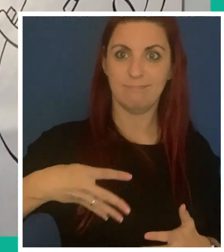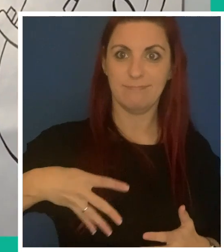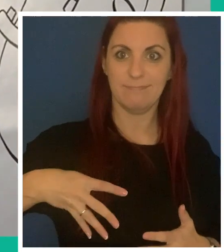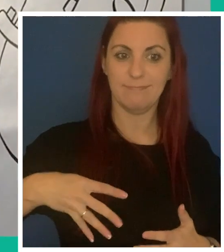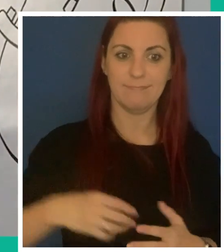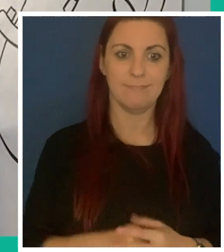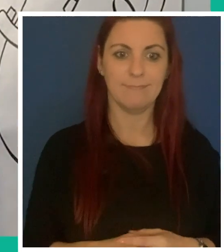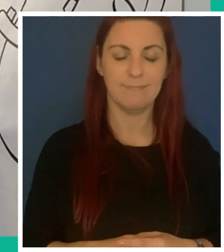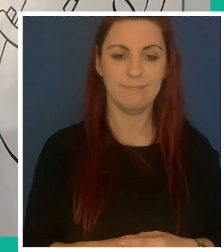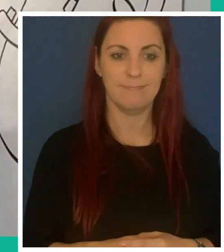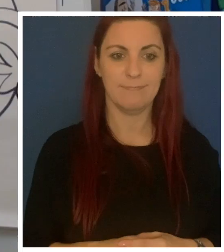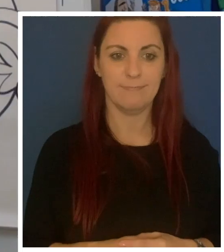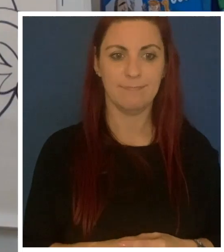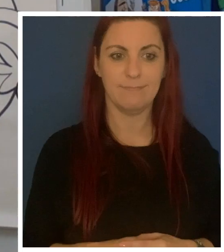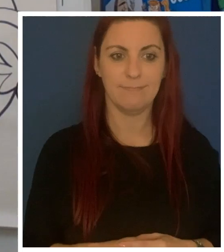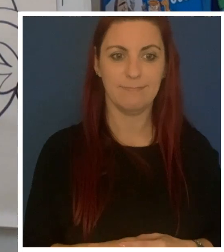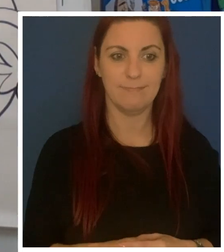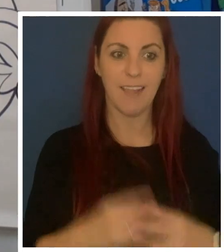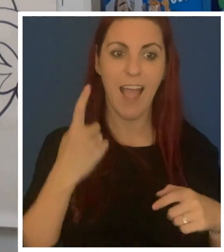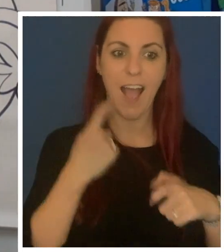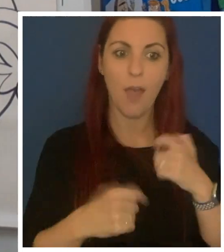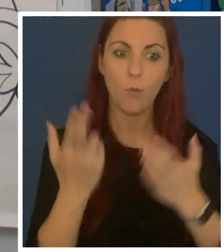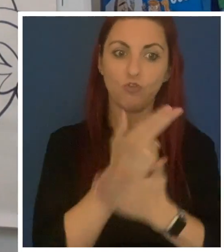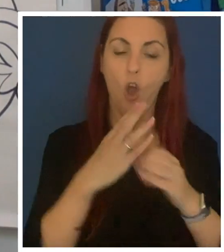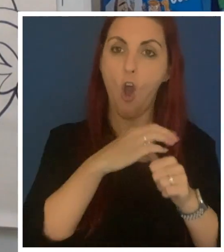little sausage there and we'll draw his other arm and we'll draw him waving like